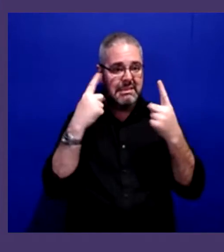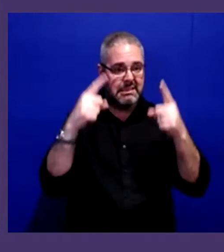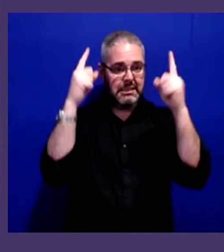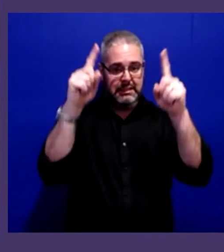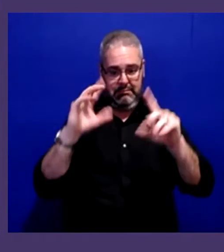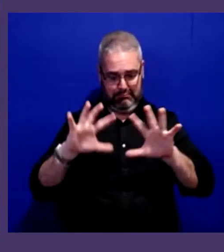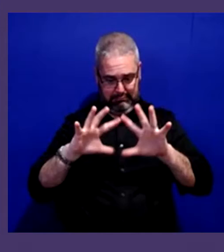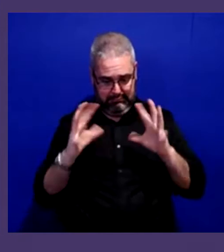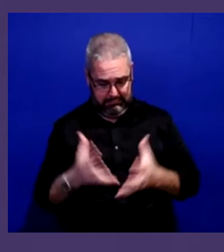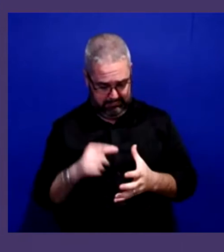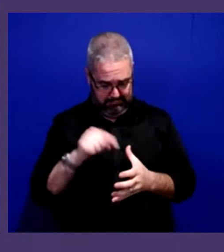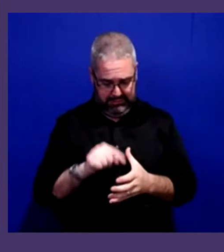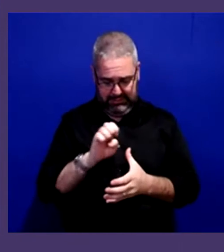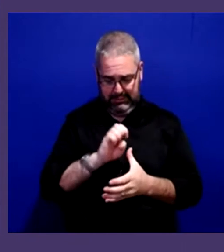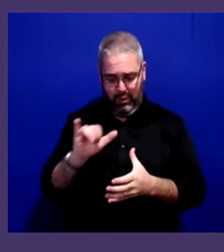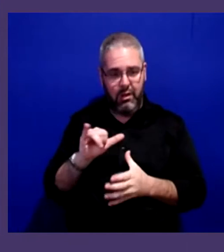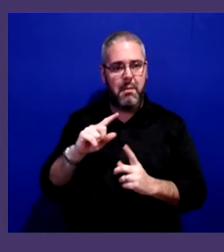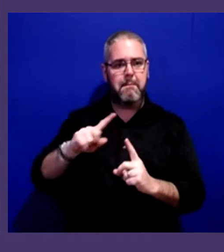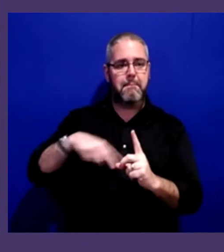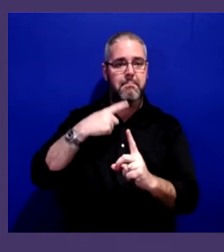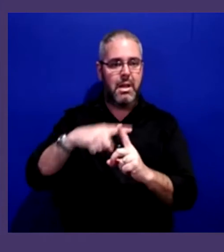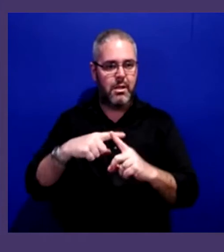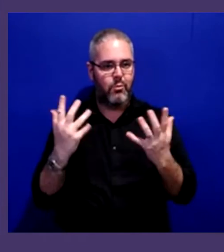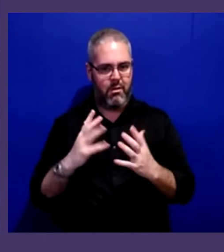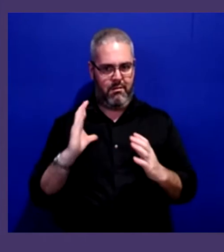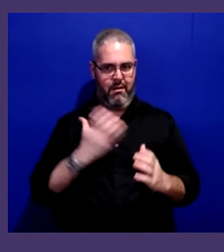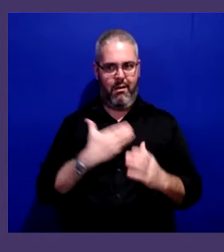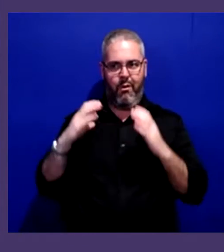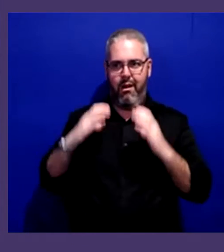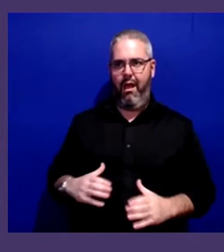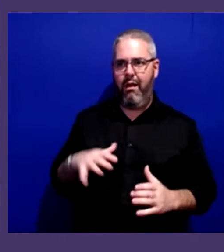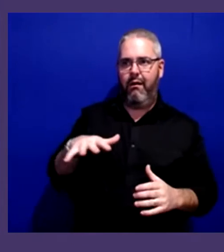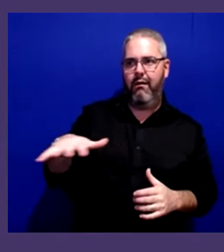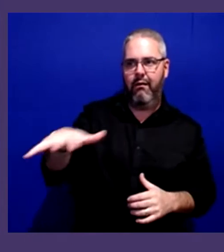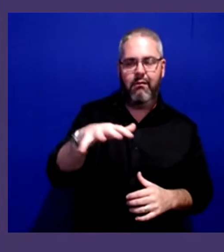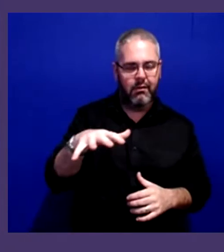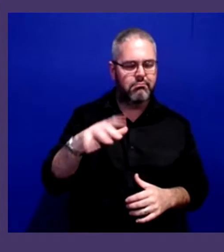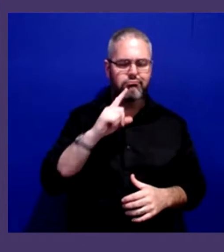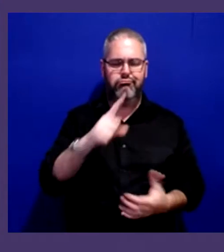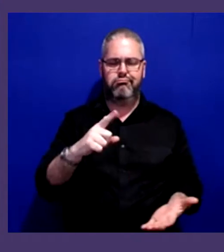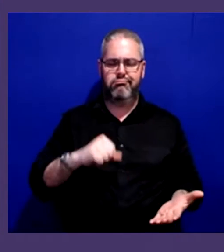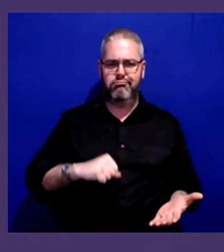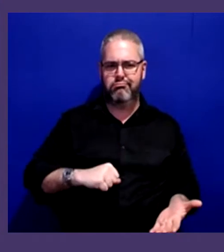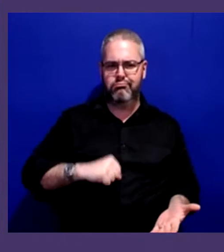as well as our clients. I'm so proud and as I mentioned a little bit earlier,